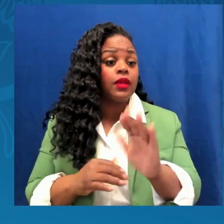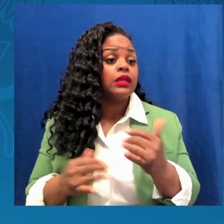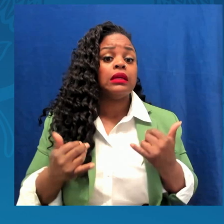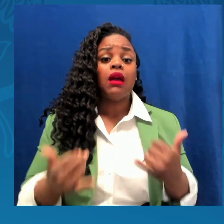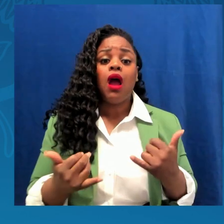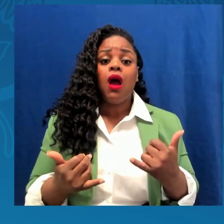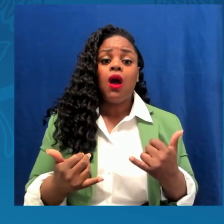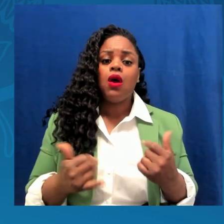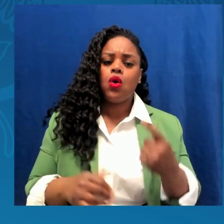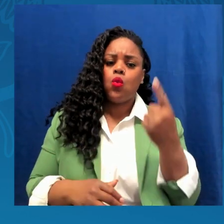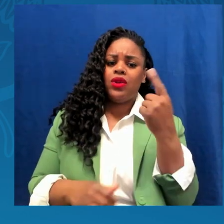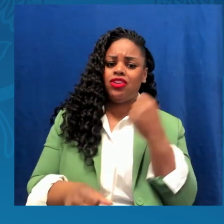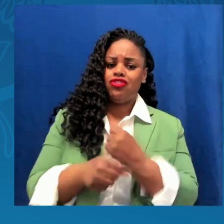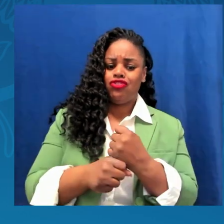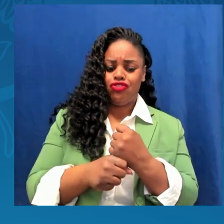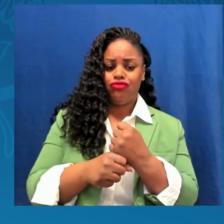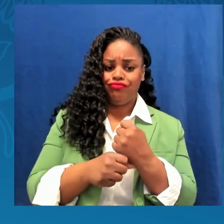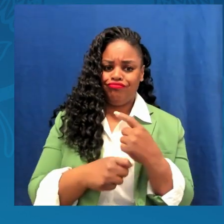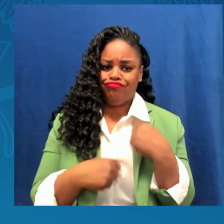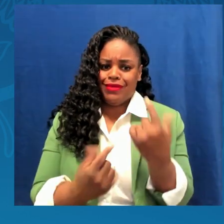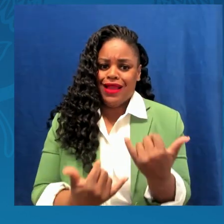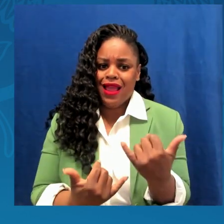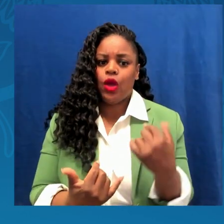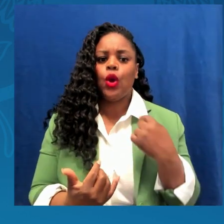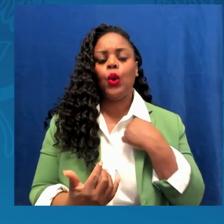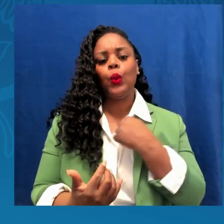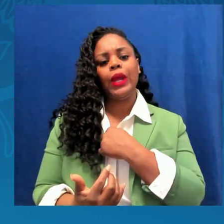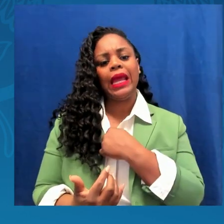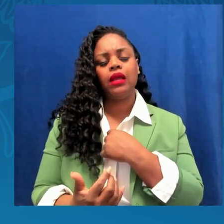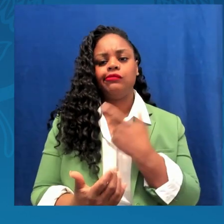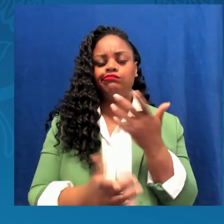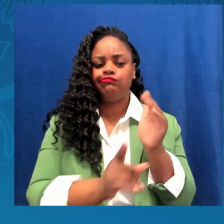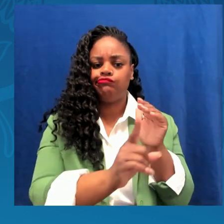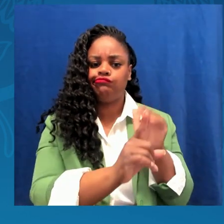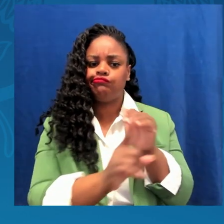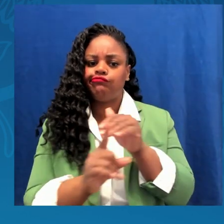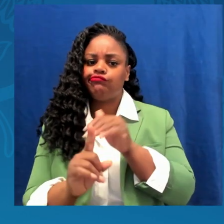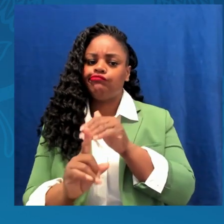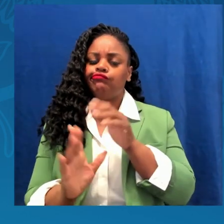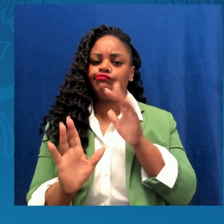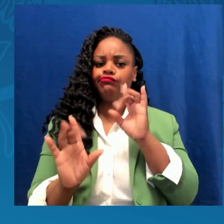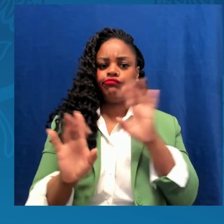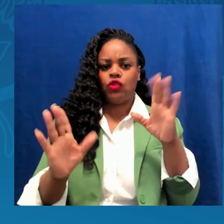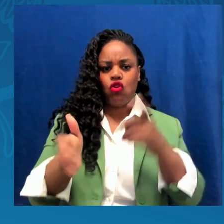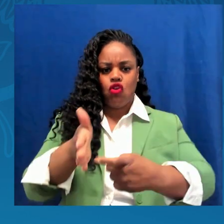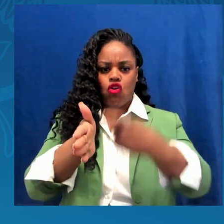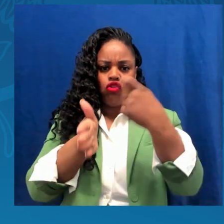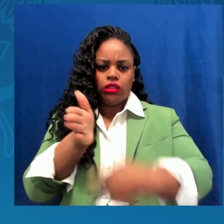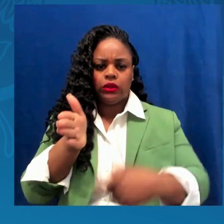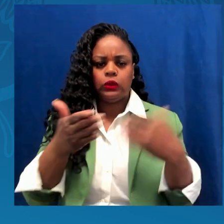we are reminded of the terrible cost of violence, xenophobia and hate.